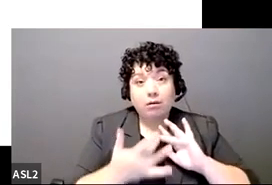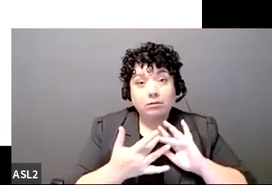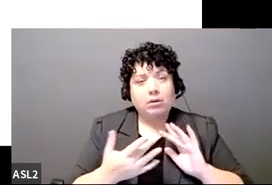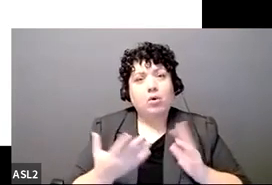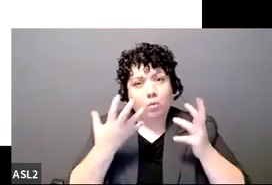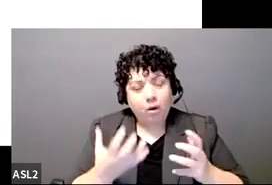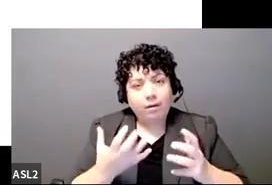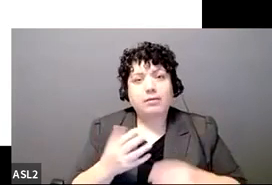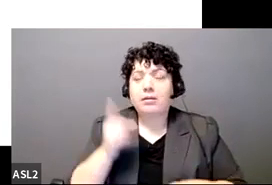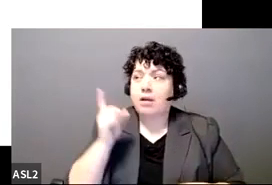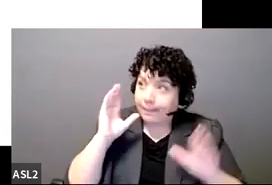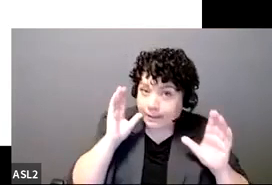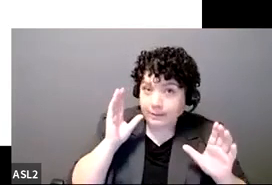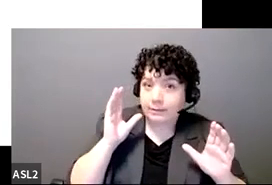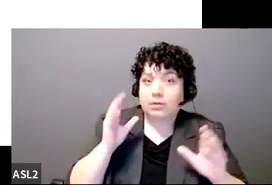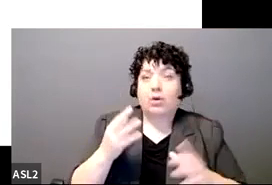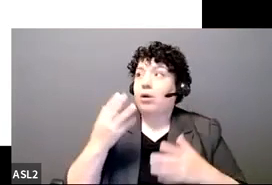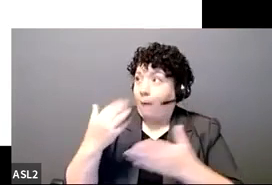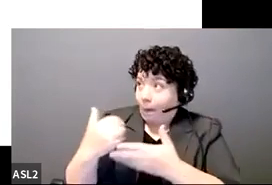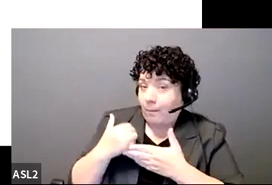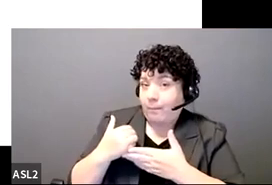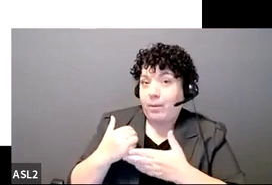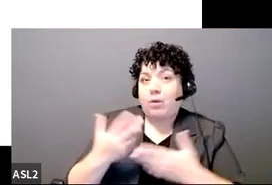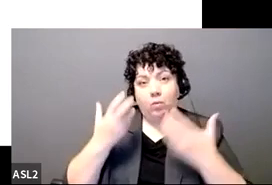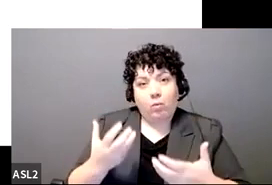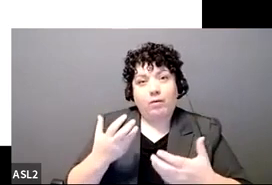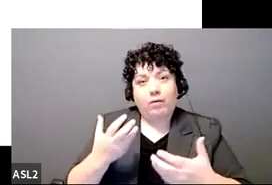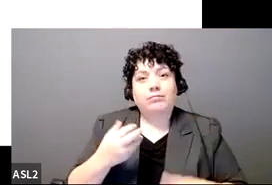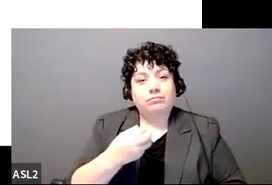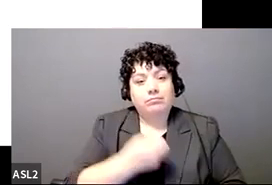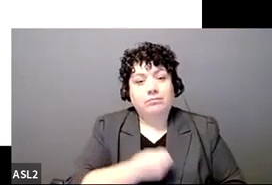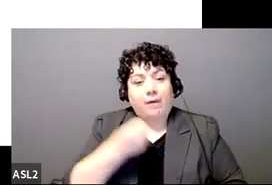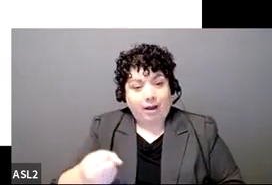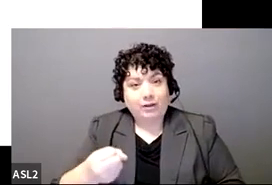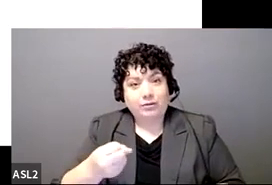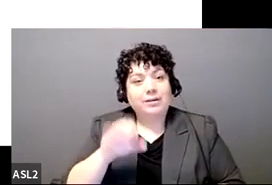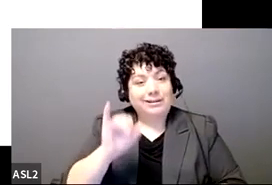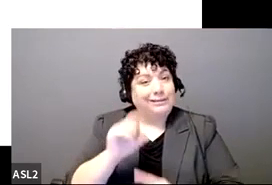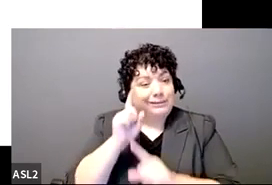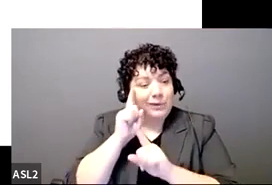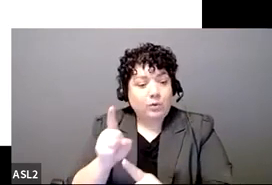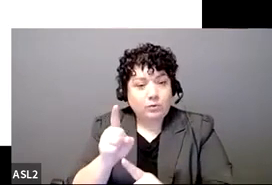they want to be helped and they want to be hired okay that is what they want now I’m going to go